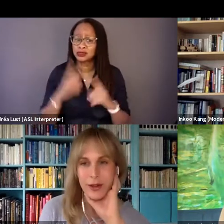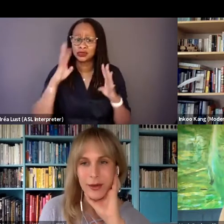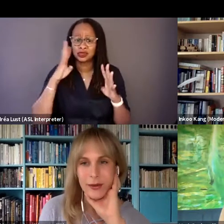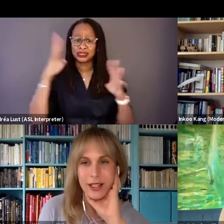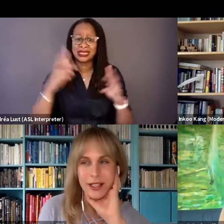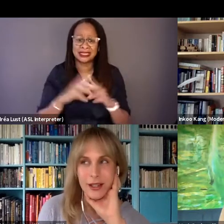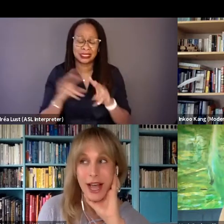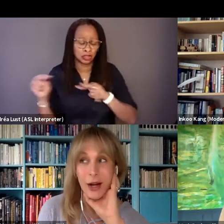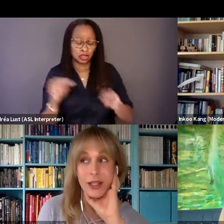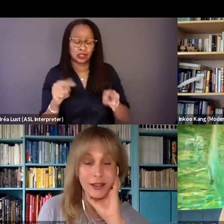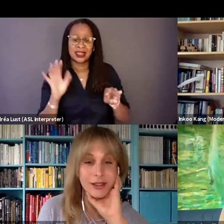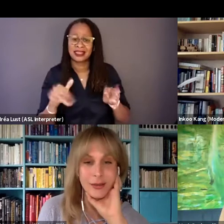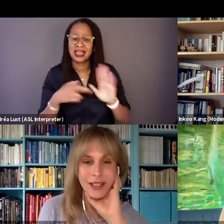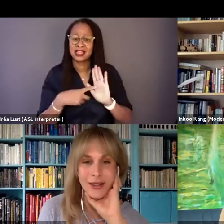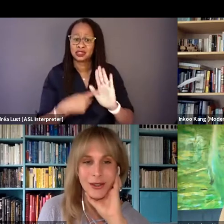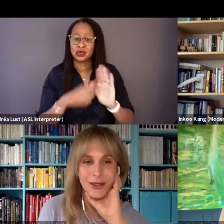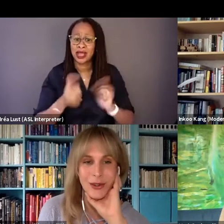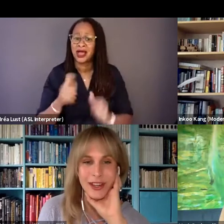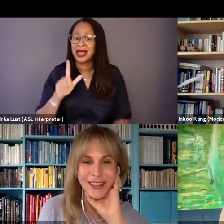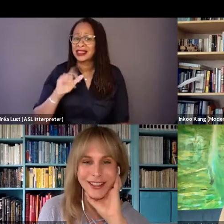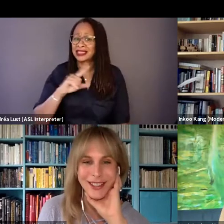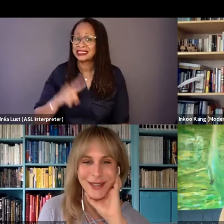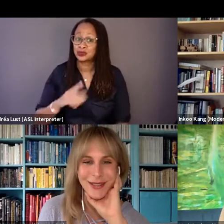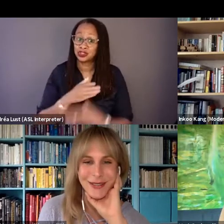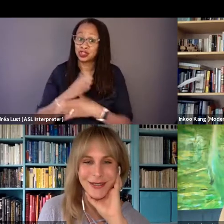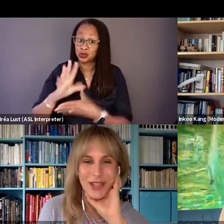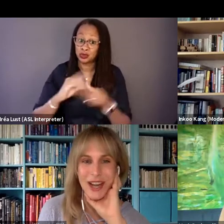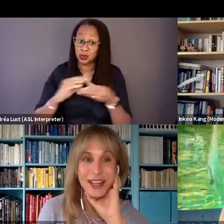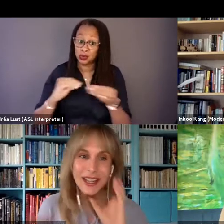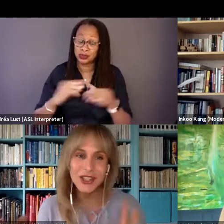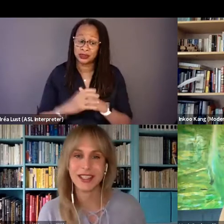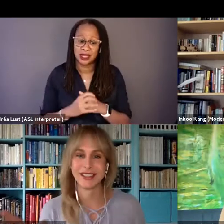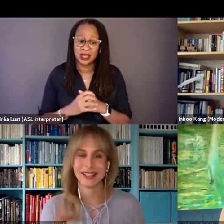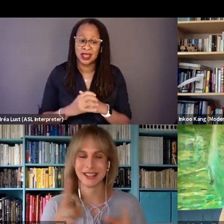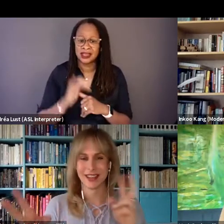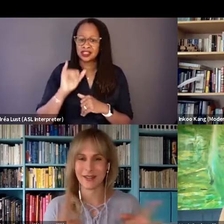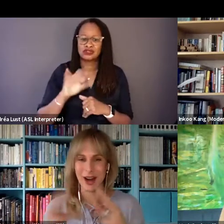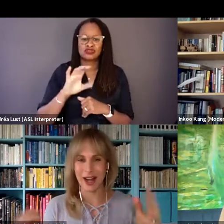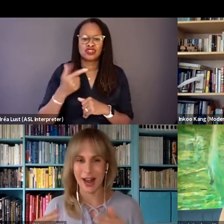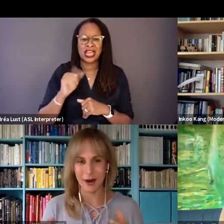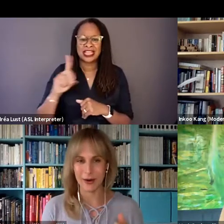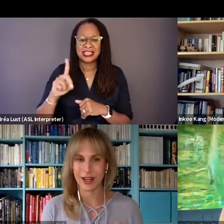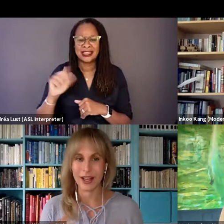that reflected how Liz would tell her stories. So jagged edges, things kind of cut out,